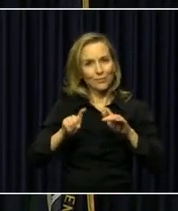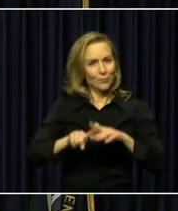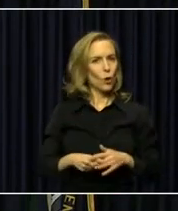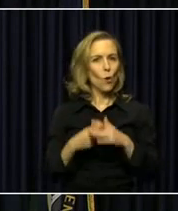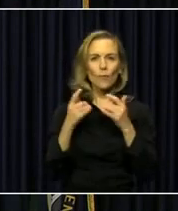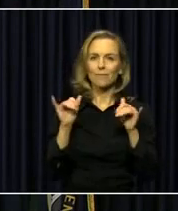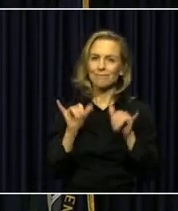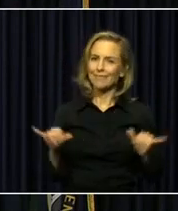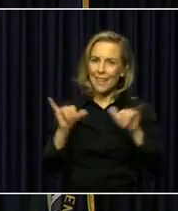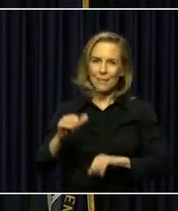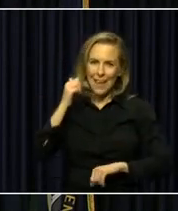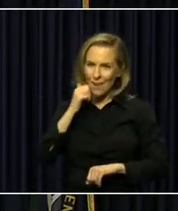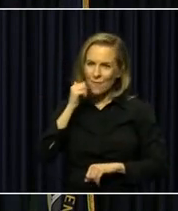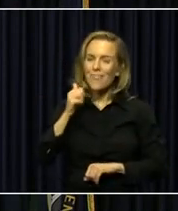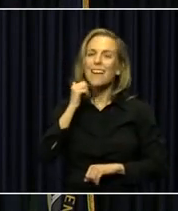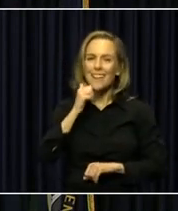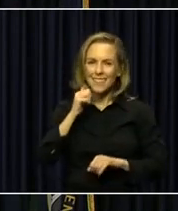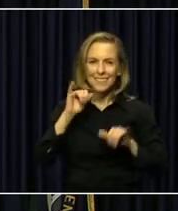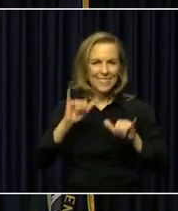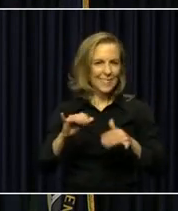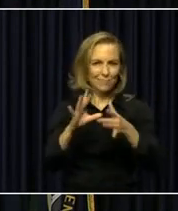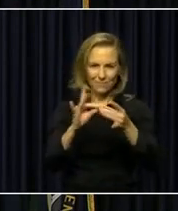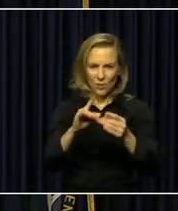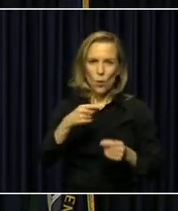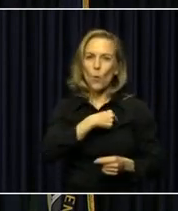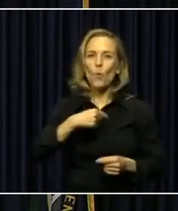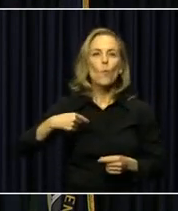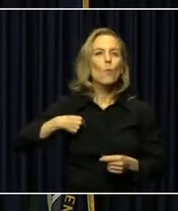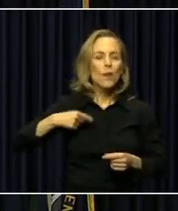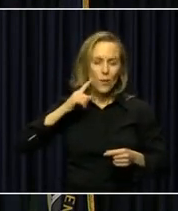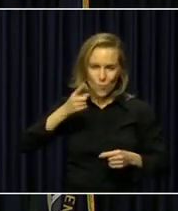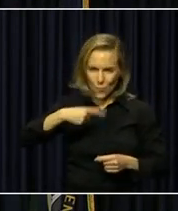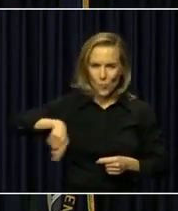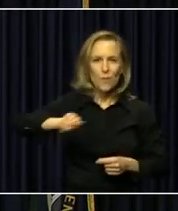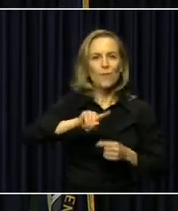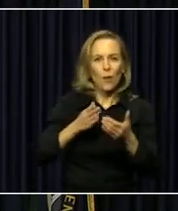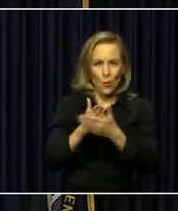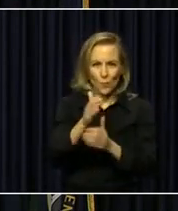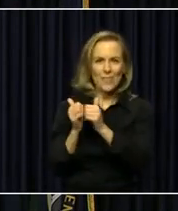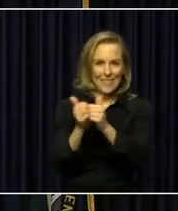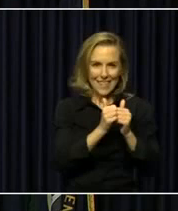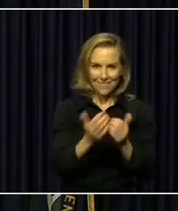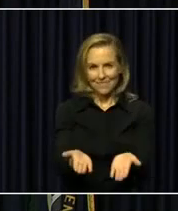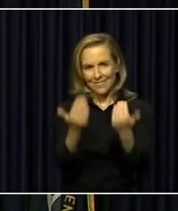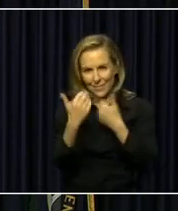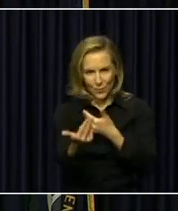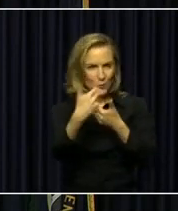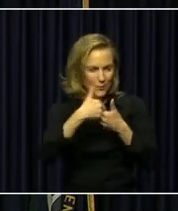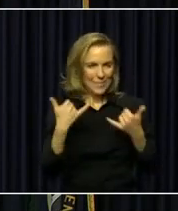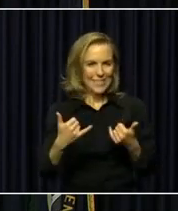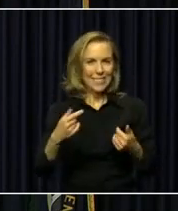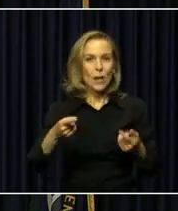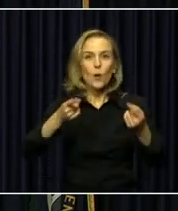EXCEPTIONS. I'M TOLD, THOUGH YOU HAVEN'T READ IT, THAT THERE'S AN ARTICLE OUT FROM INDIANA THAT'S ABOUT A